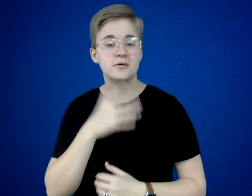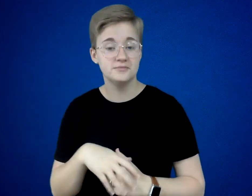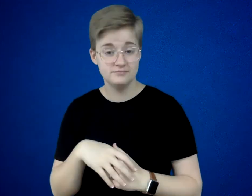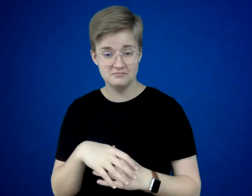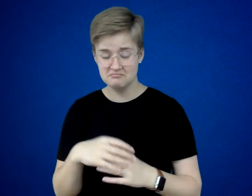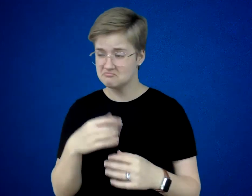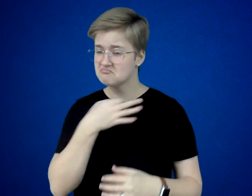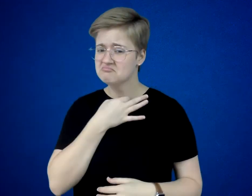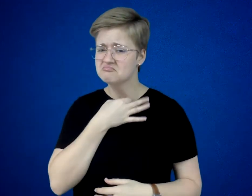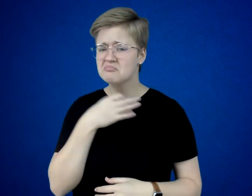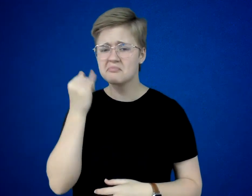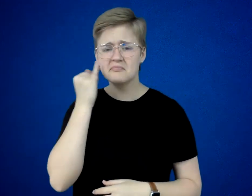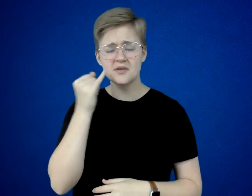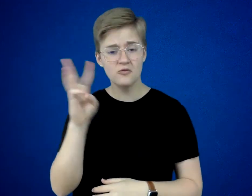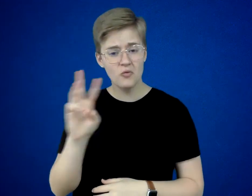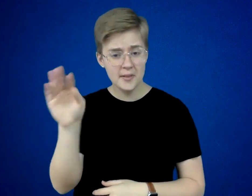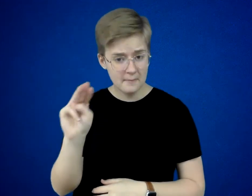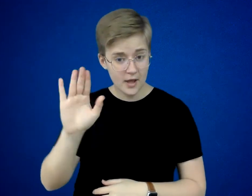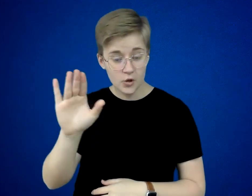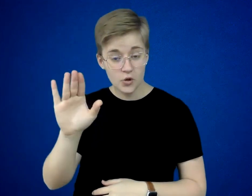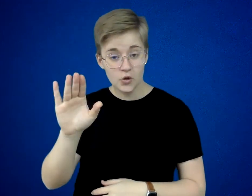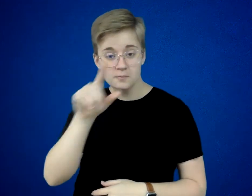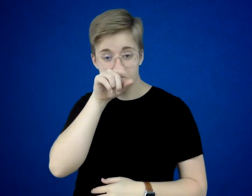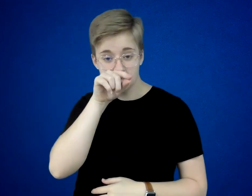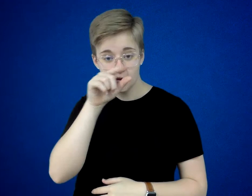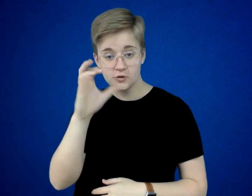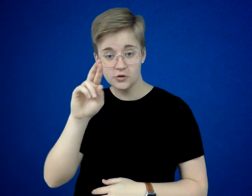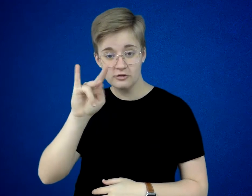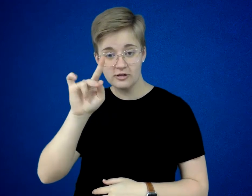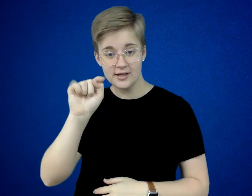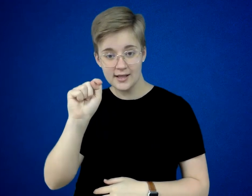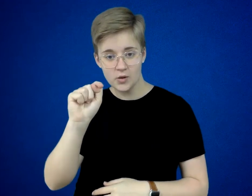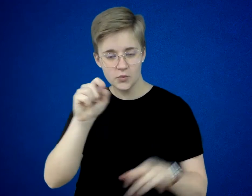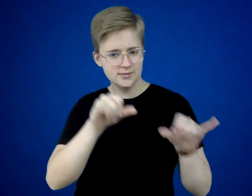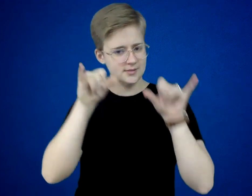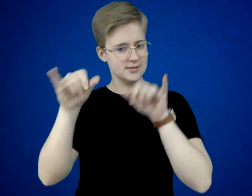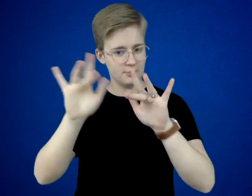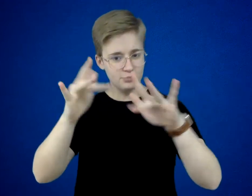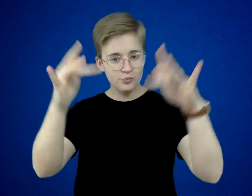had been the same bright and original green. That’s what he thought about as he carved.